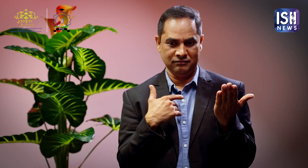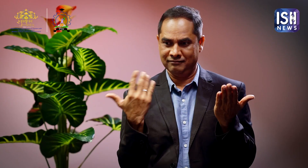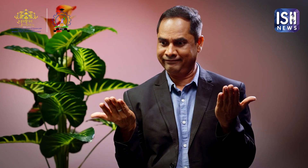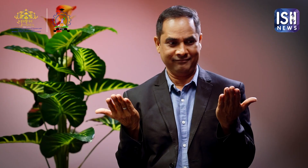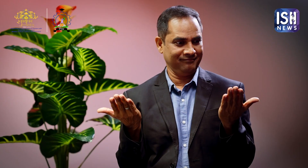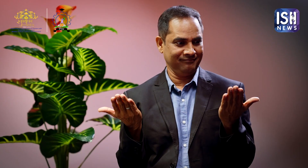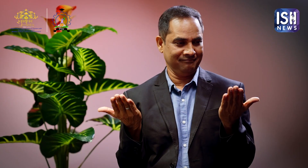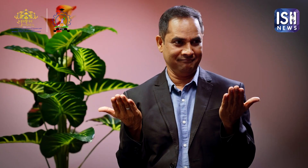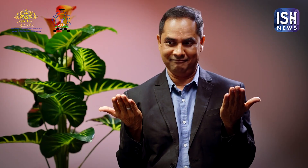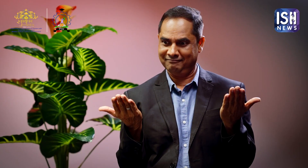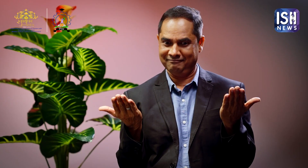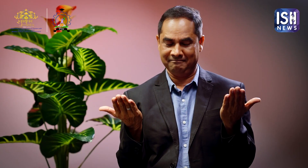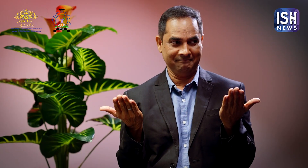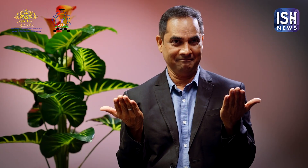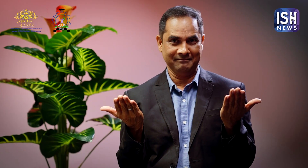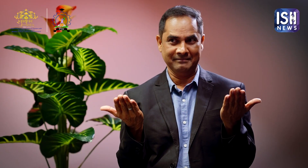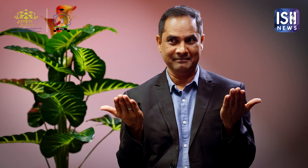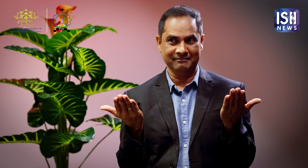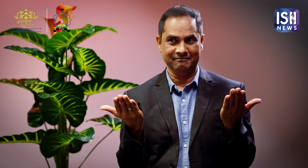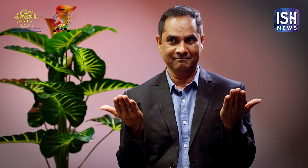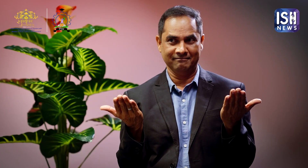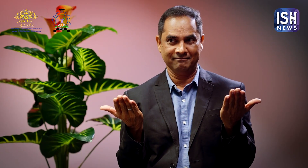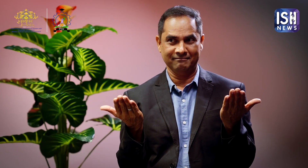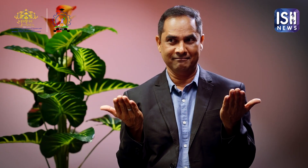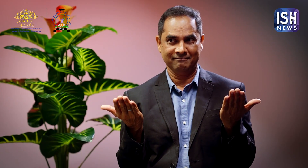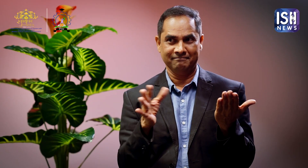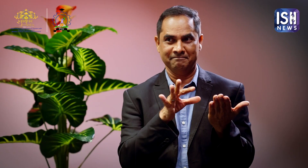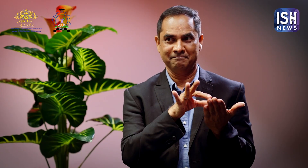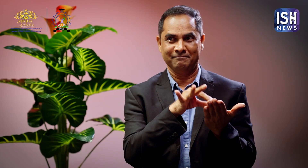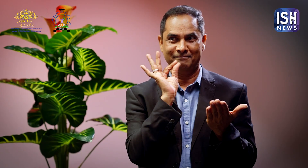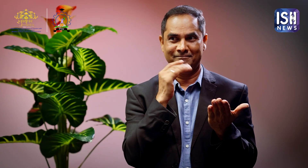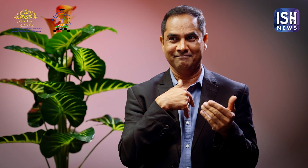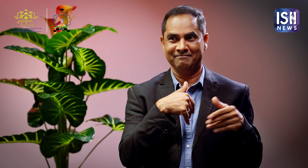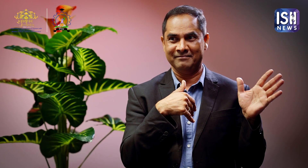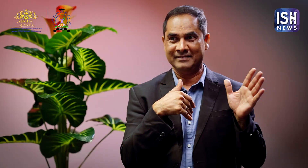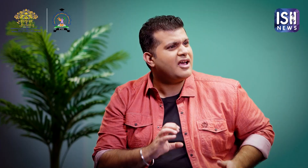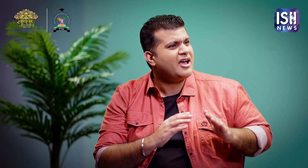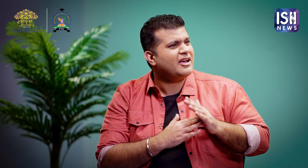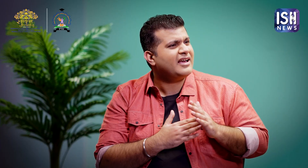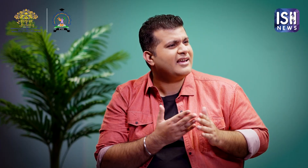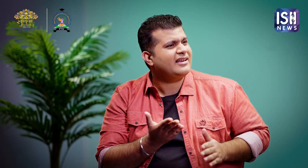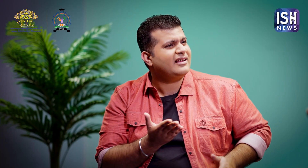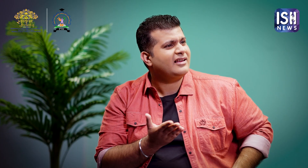After carefully comparing both offers in my hands, I chose to accept the position with AYJNIHH. It is only a contract?